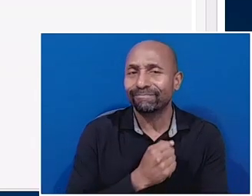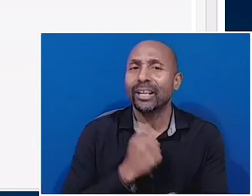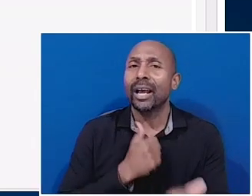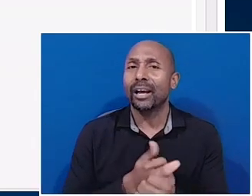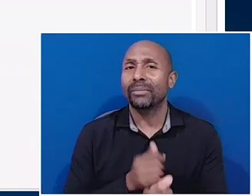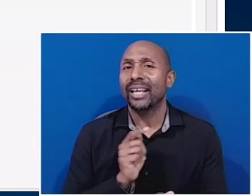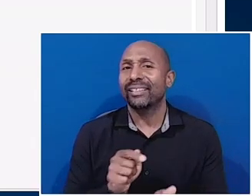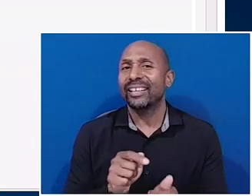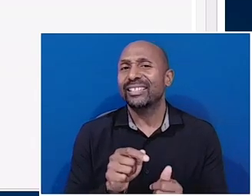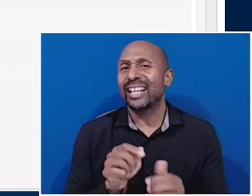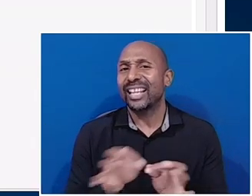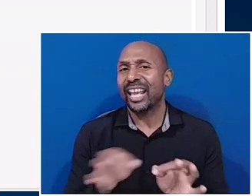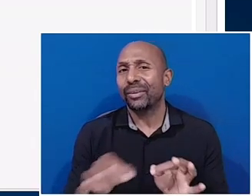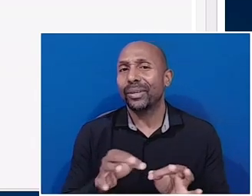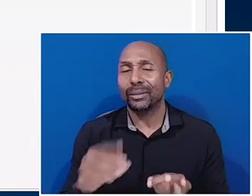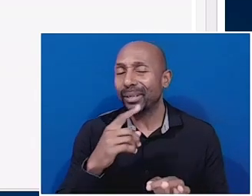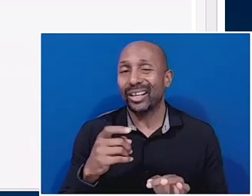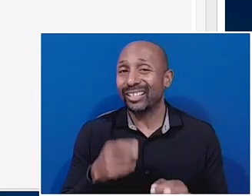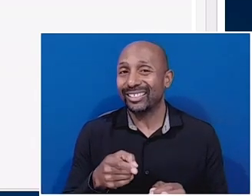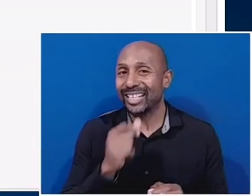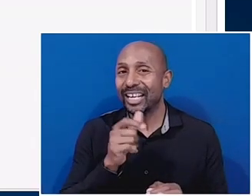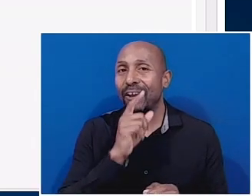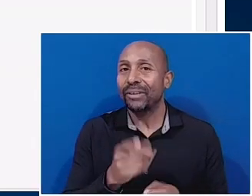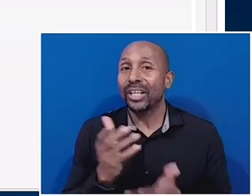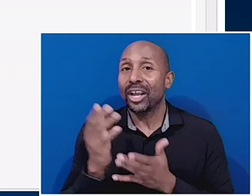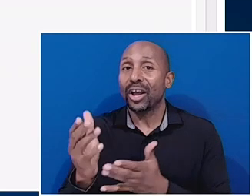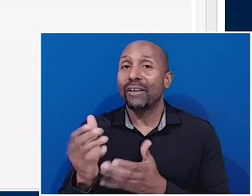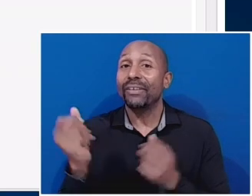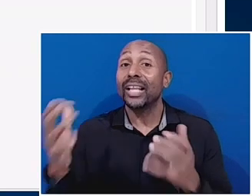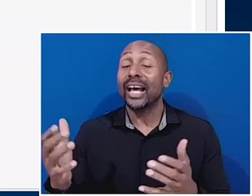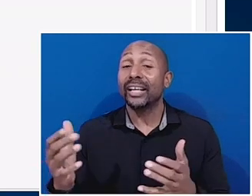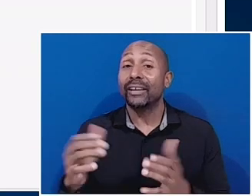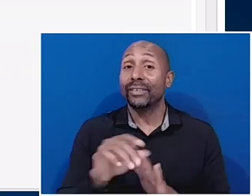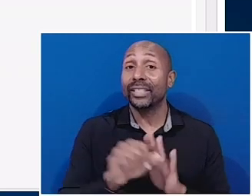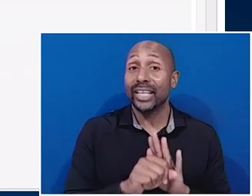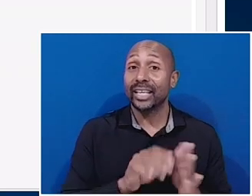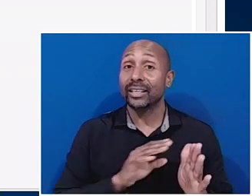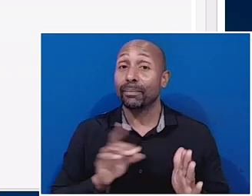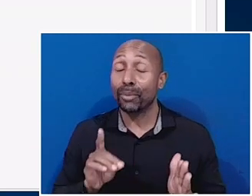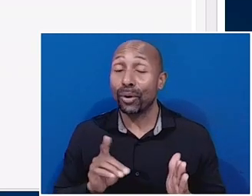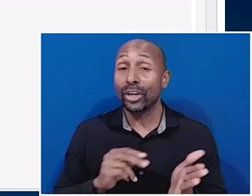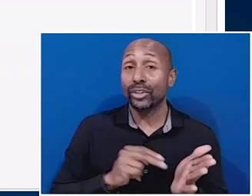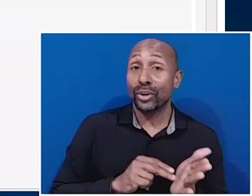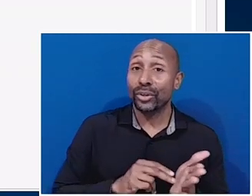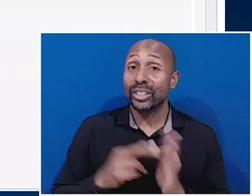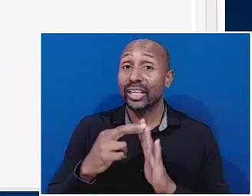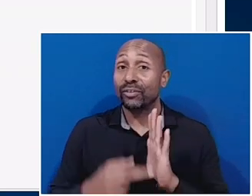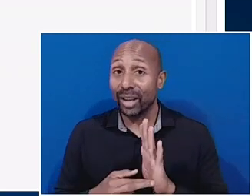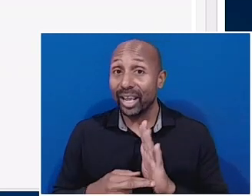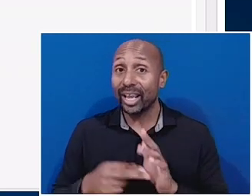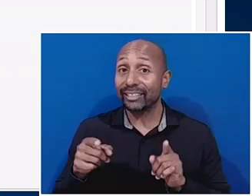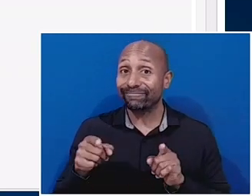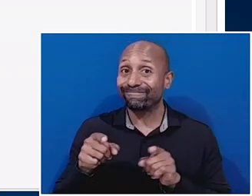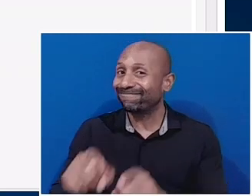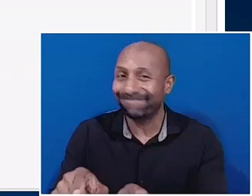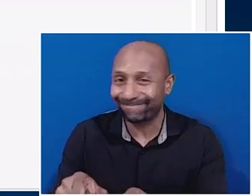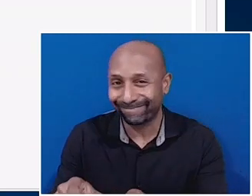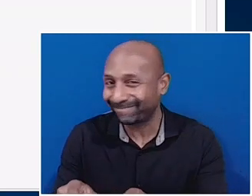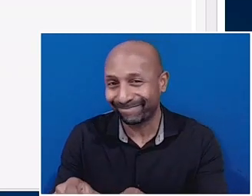offer a lot of concordance with what some state Board of Nursing regulations offer. So, and I apologize for the late